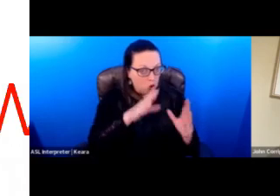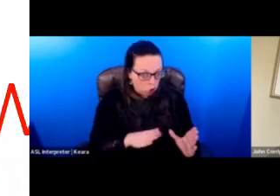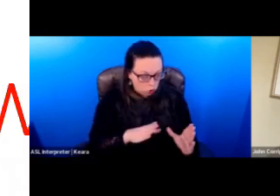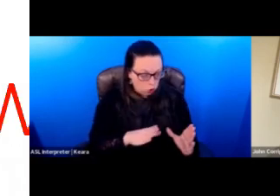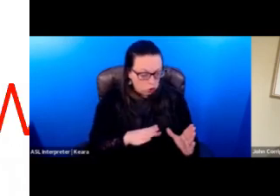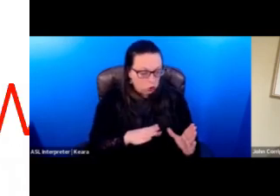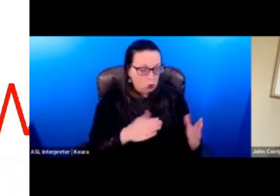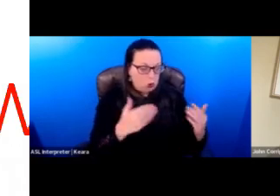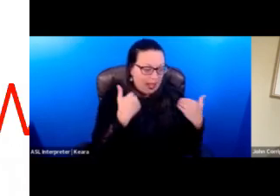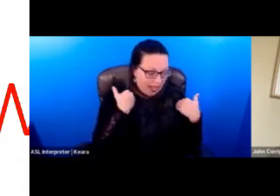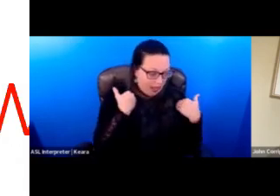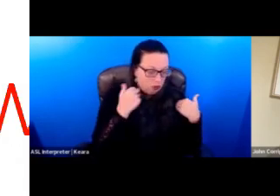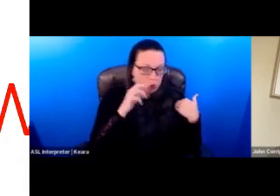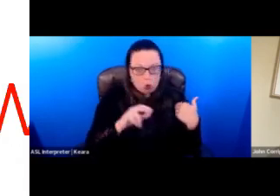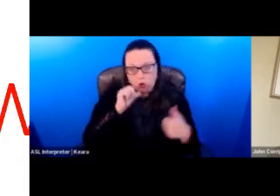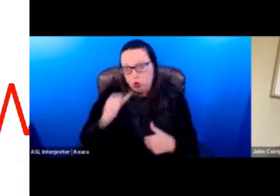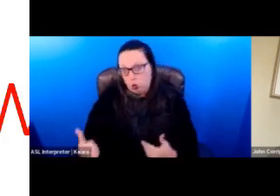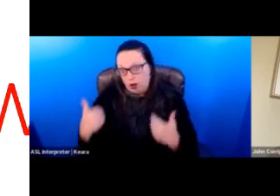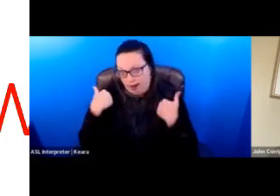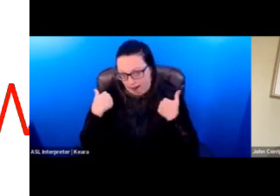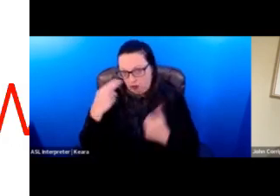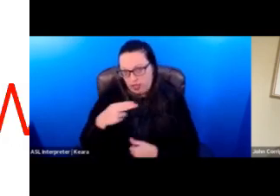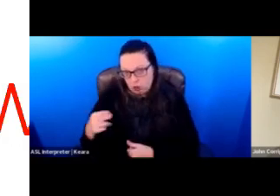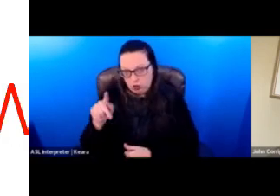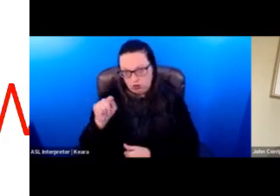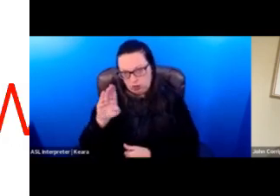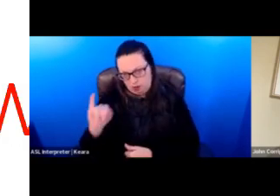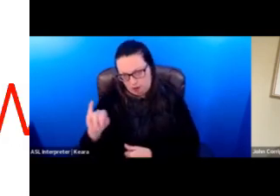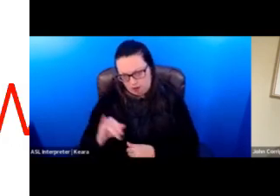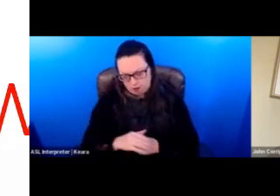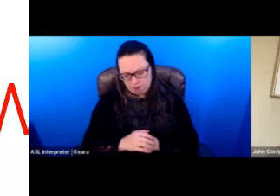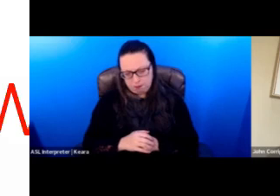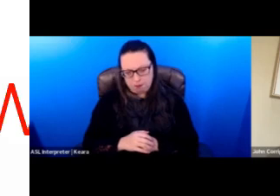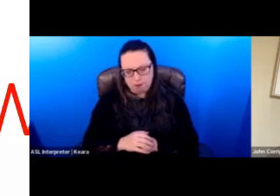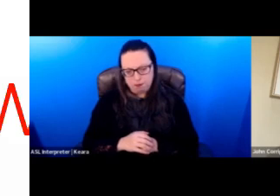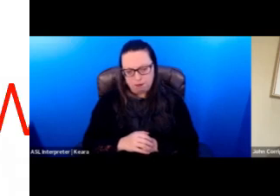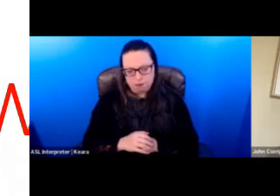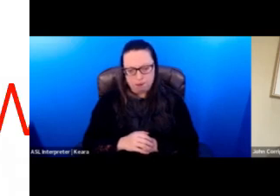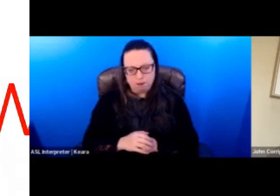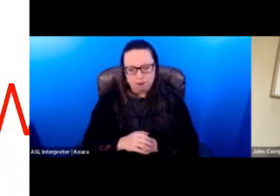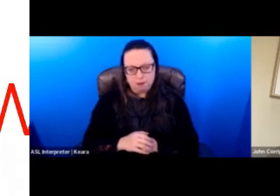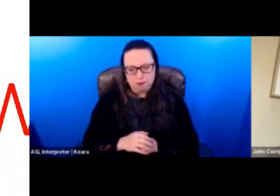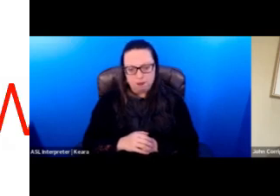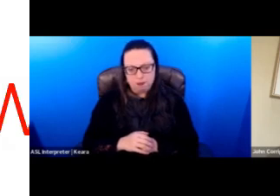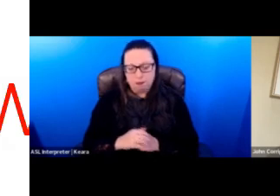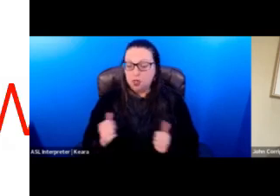not have a history of traumatic brain injury. What I would suggest to you is that maybe